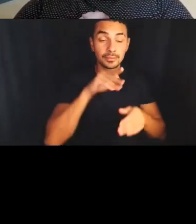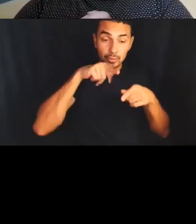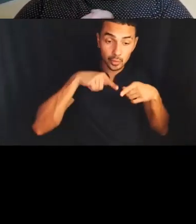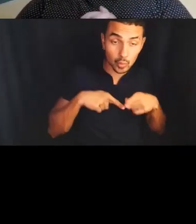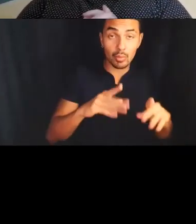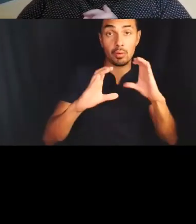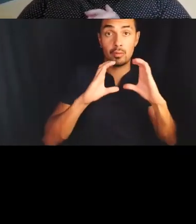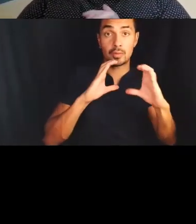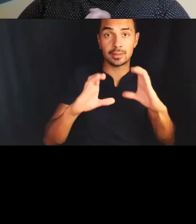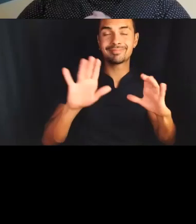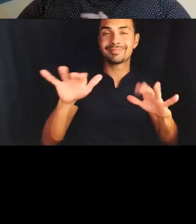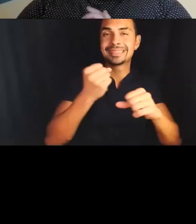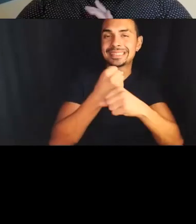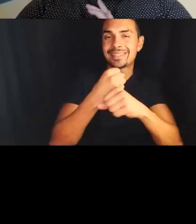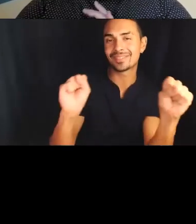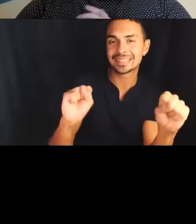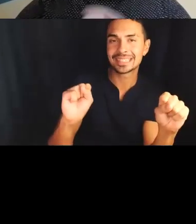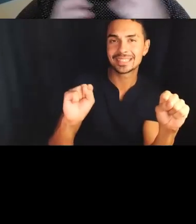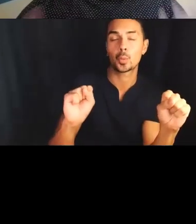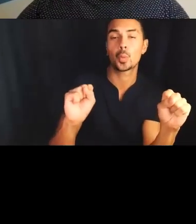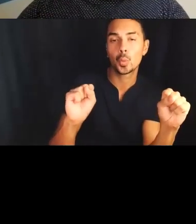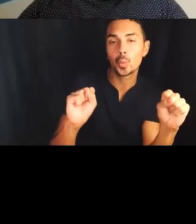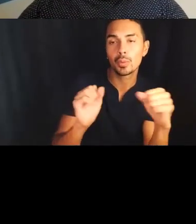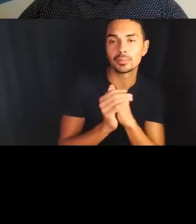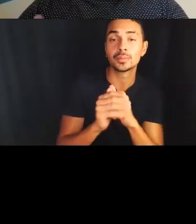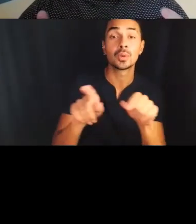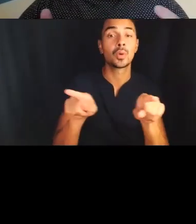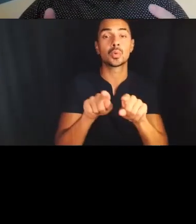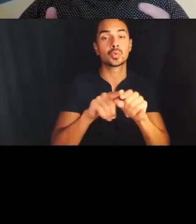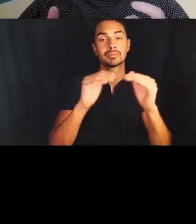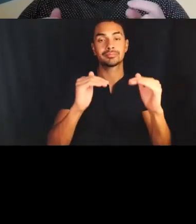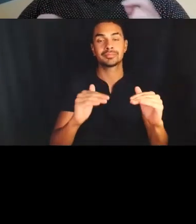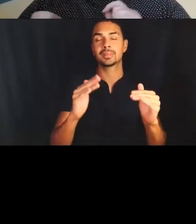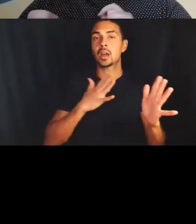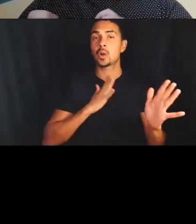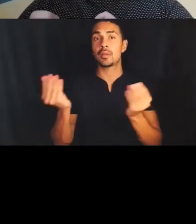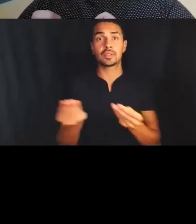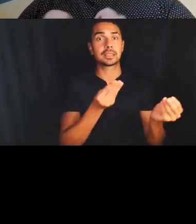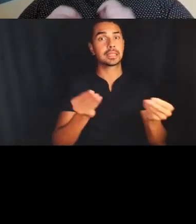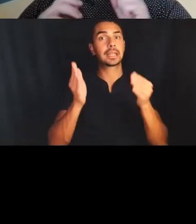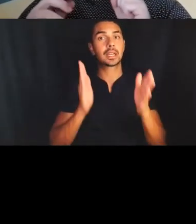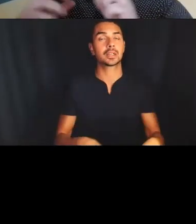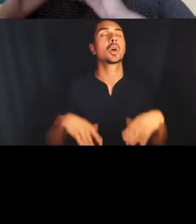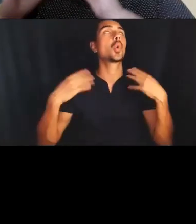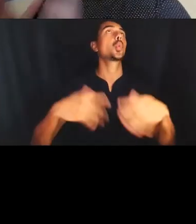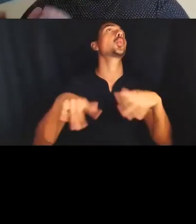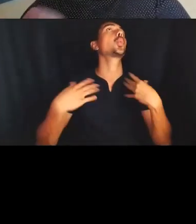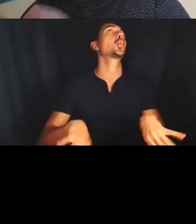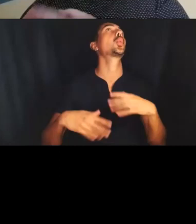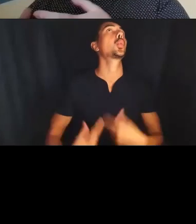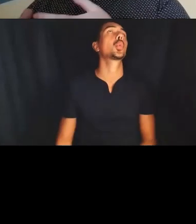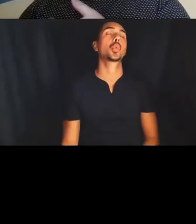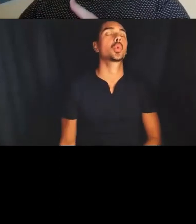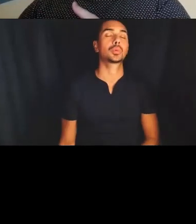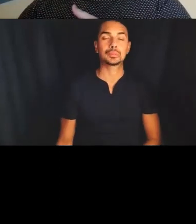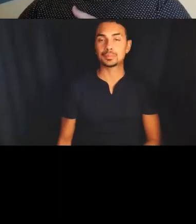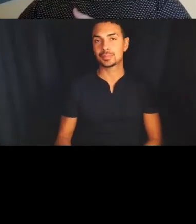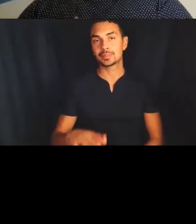And just a major shout-out to our facilitators who really, both in facilitating the listening sessions